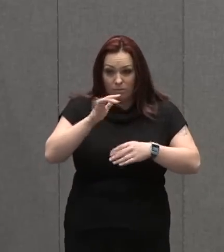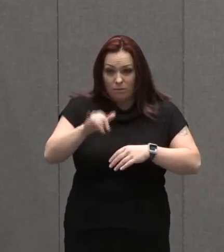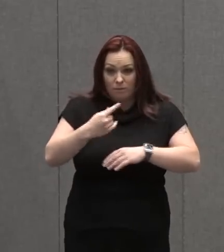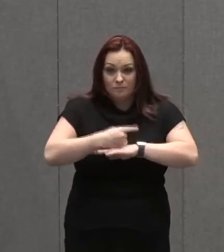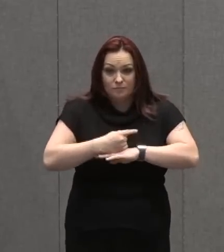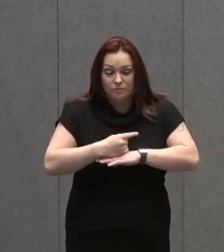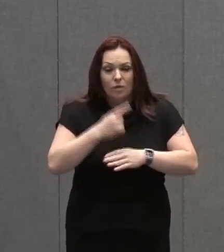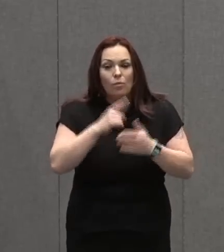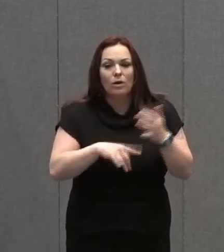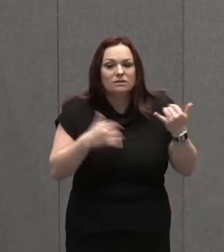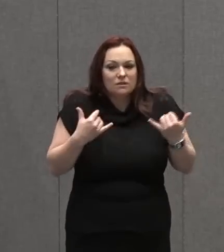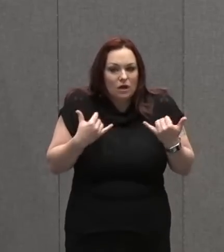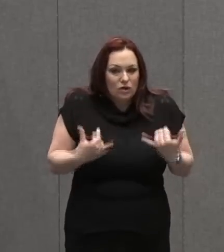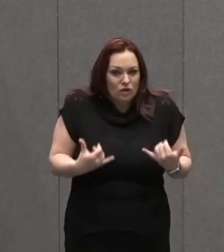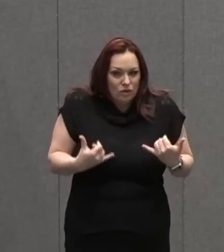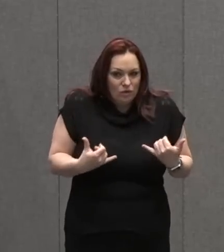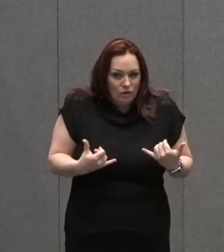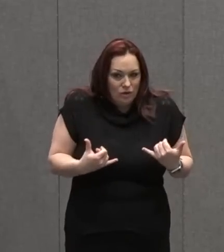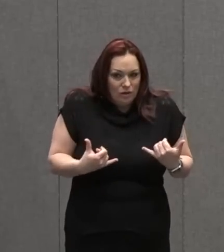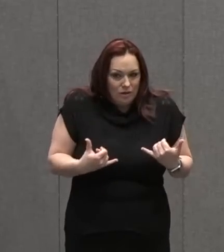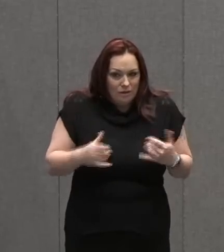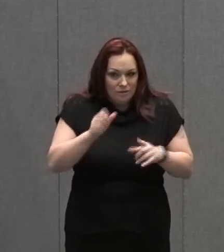What's the current conditions?